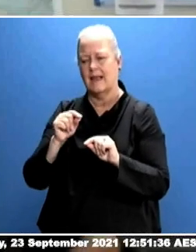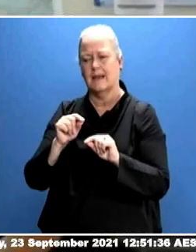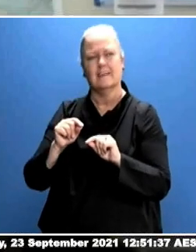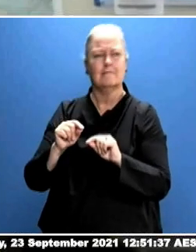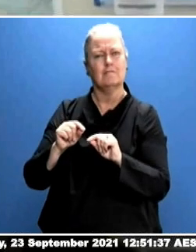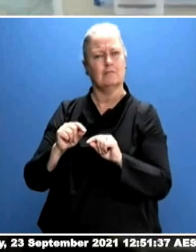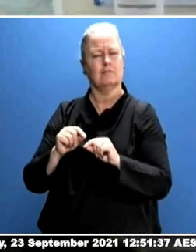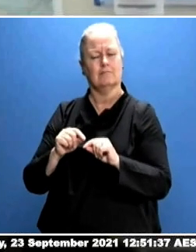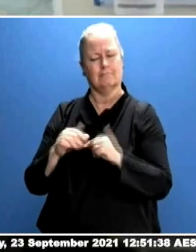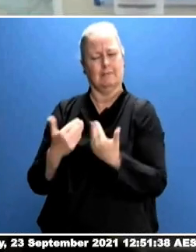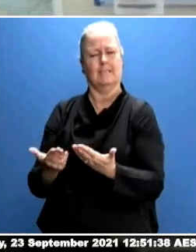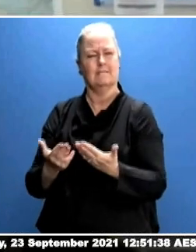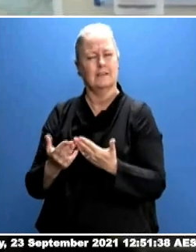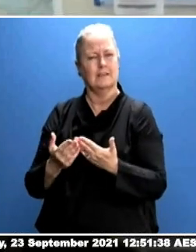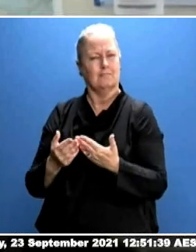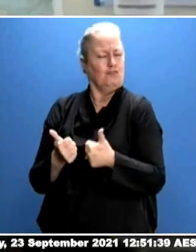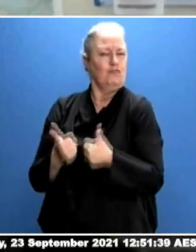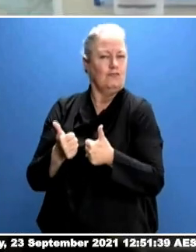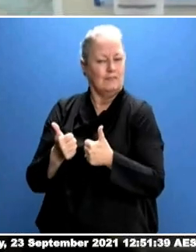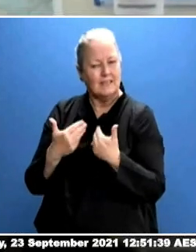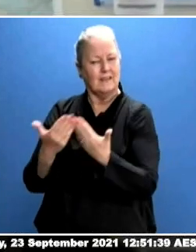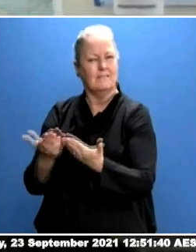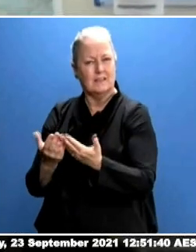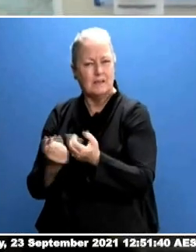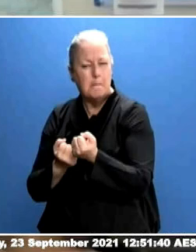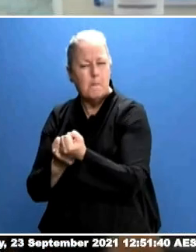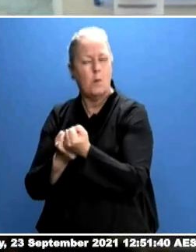are talking about the kids that end up in these facilities are kids in care,